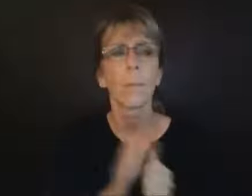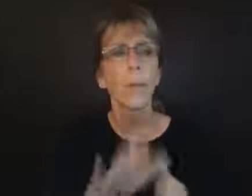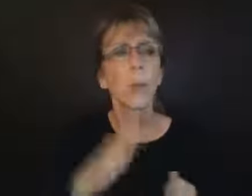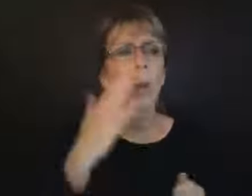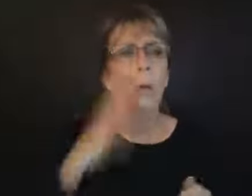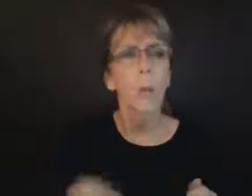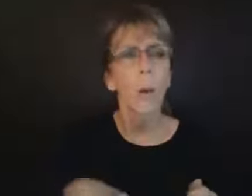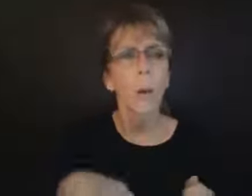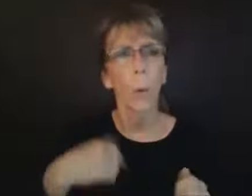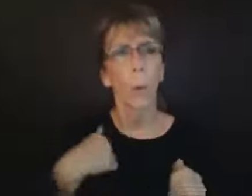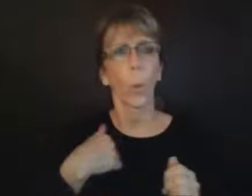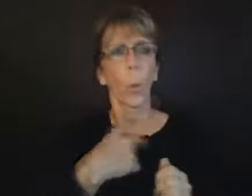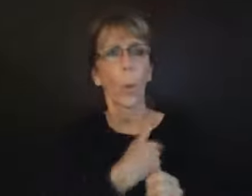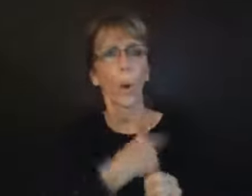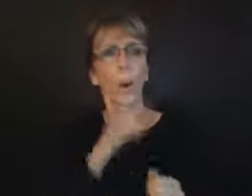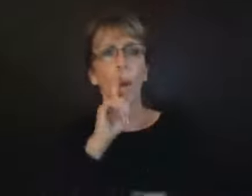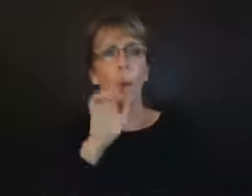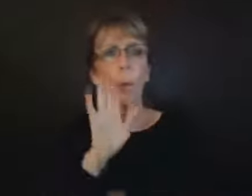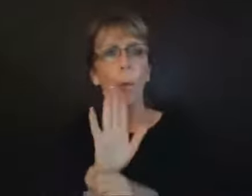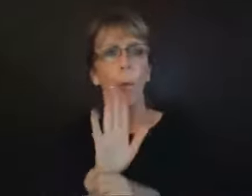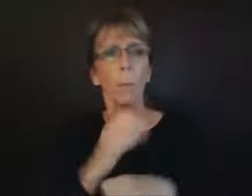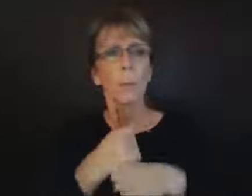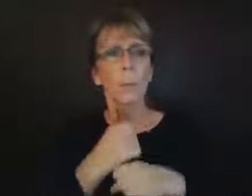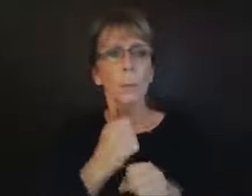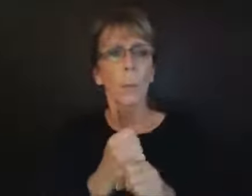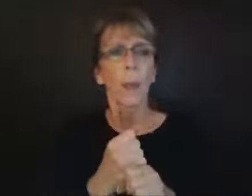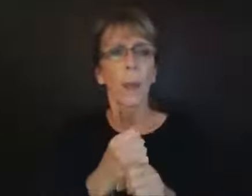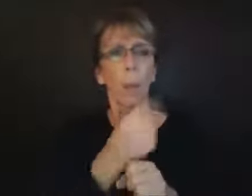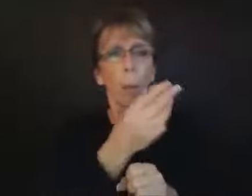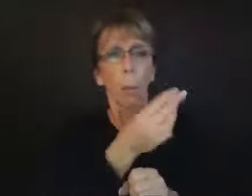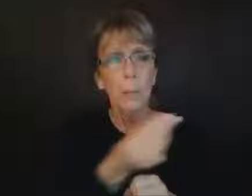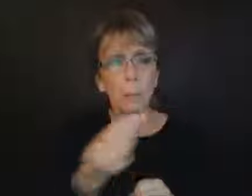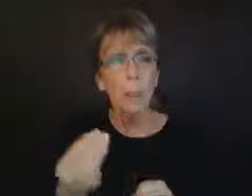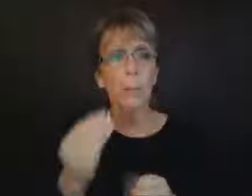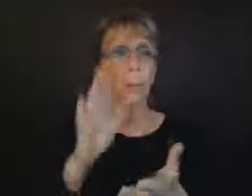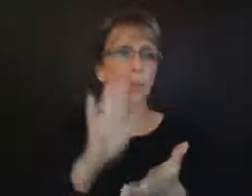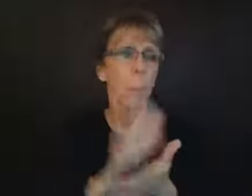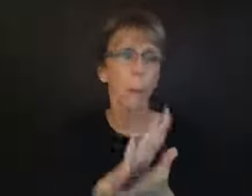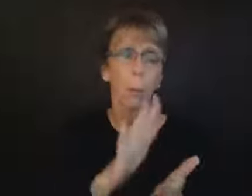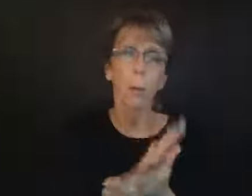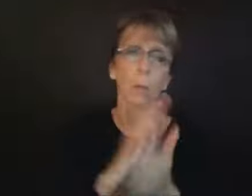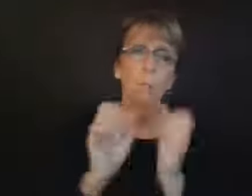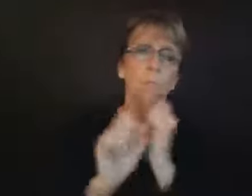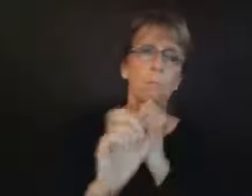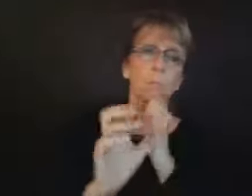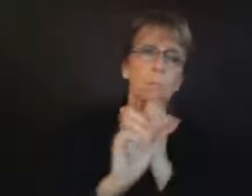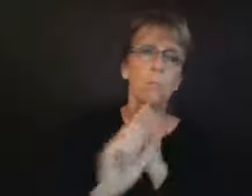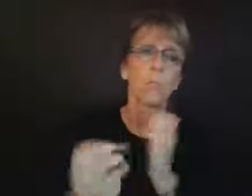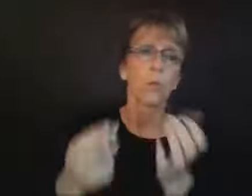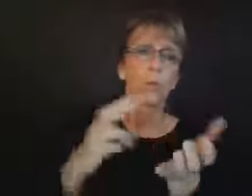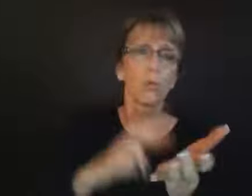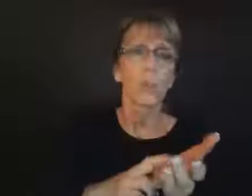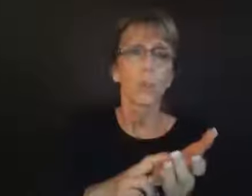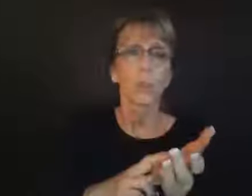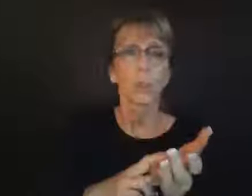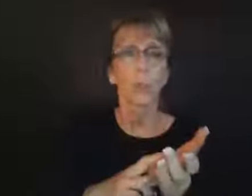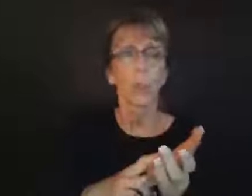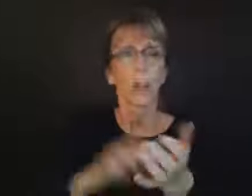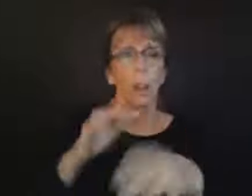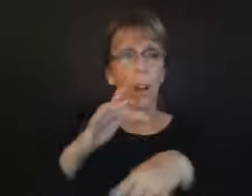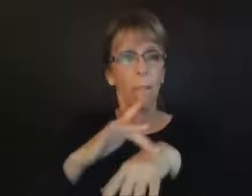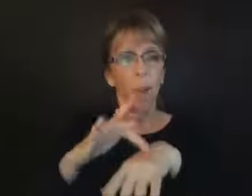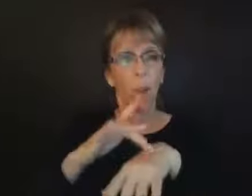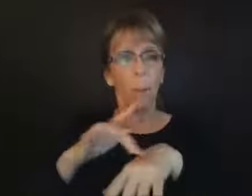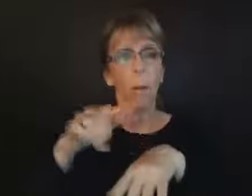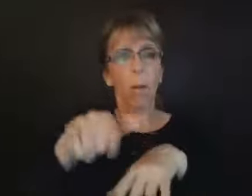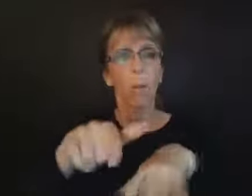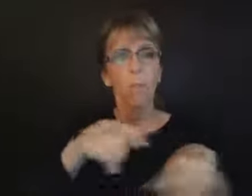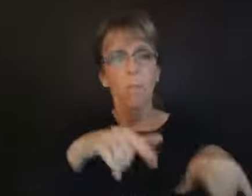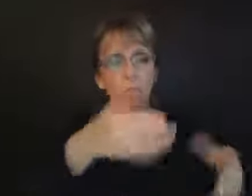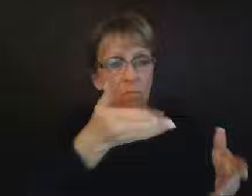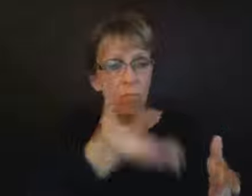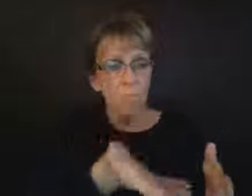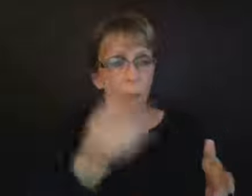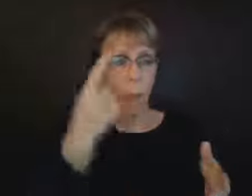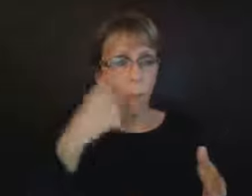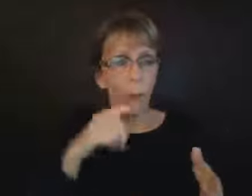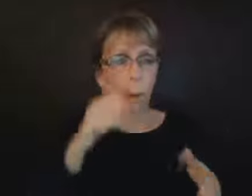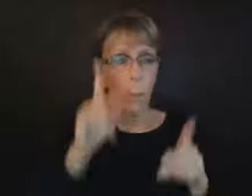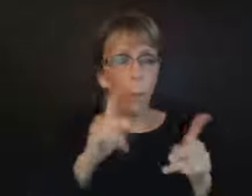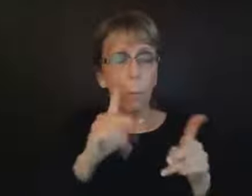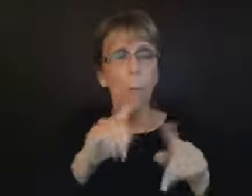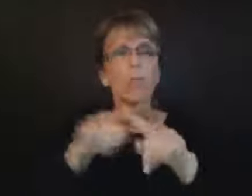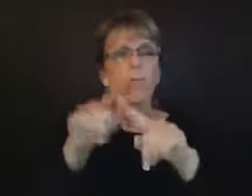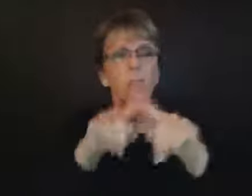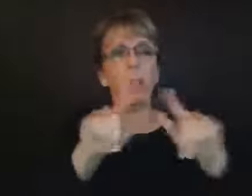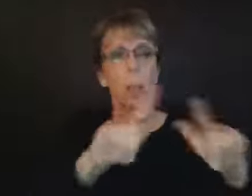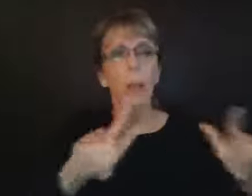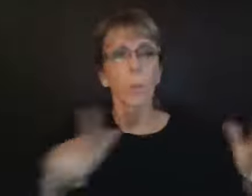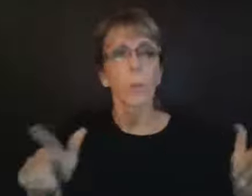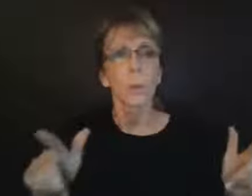We have made a commitment to making materials available in different languages.